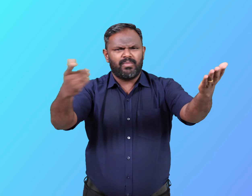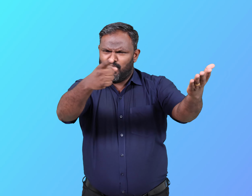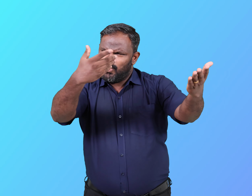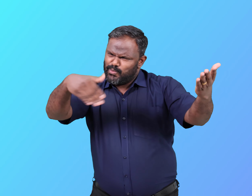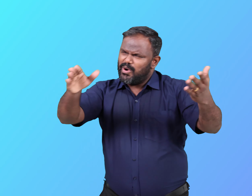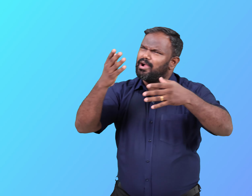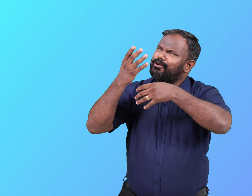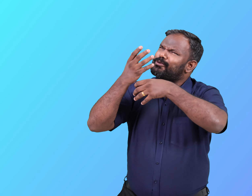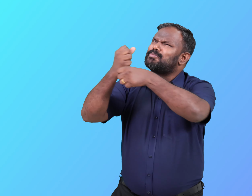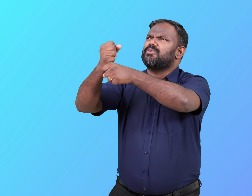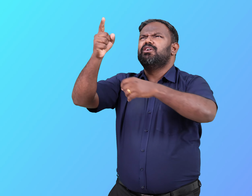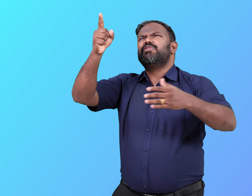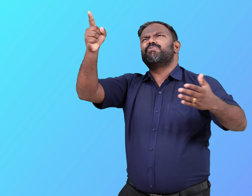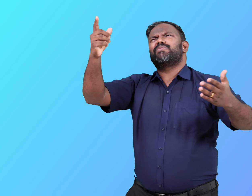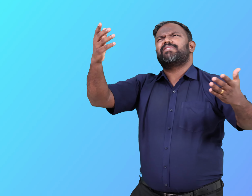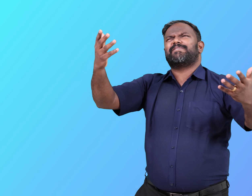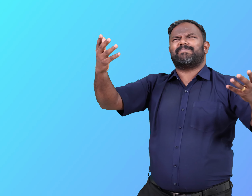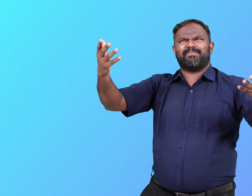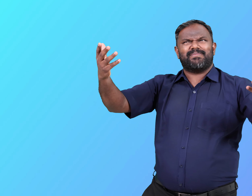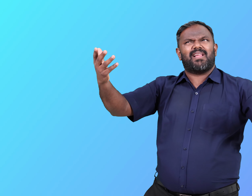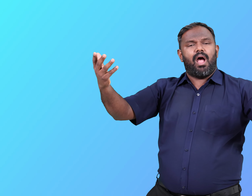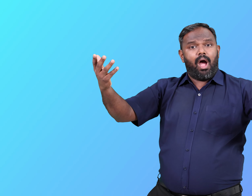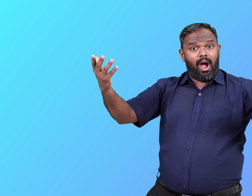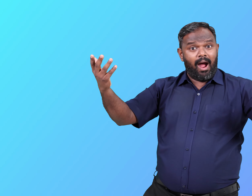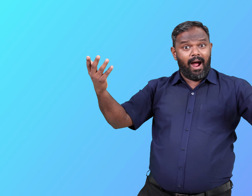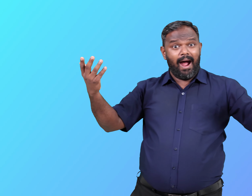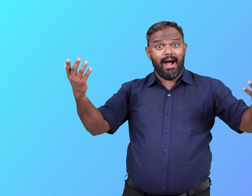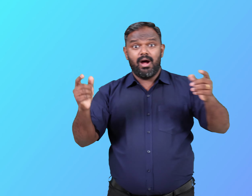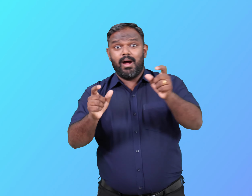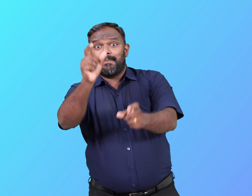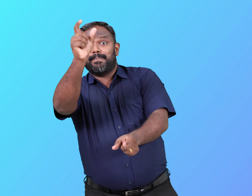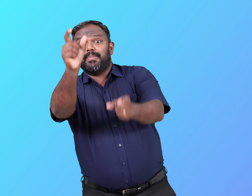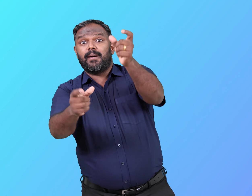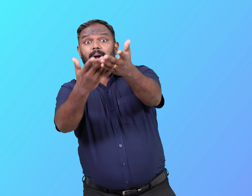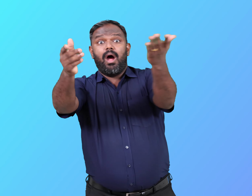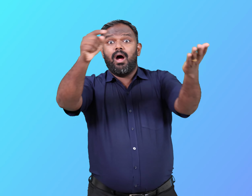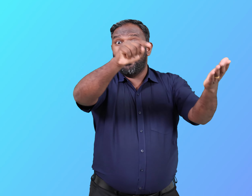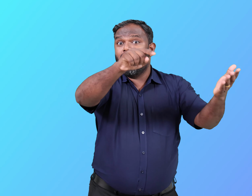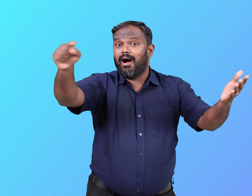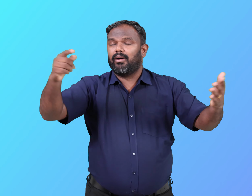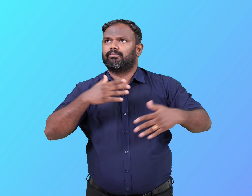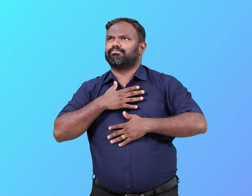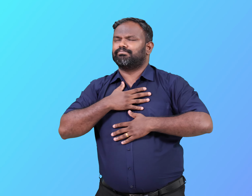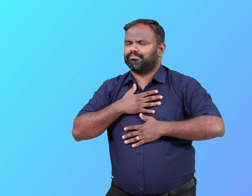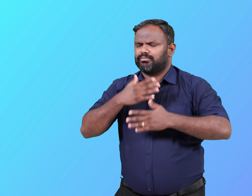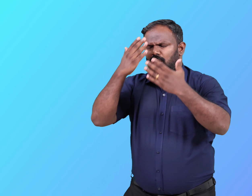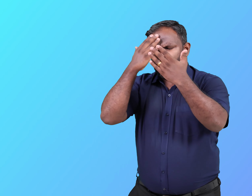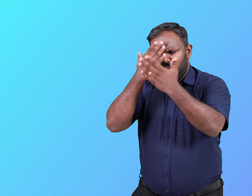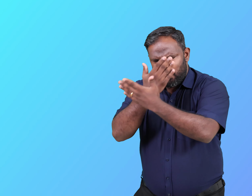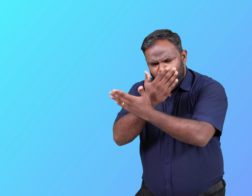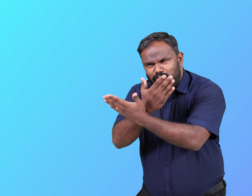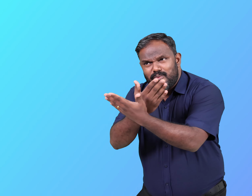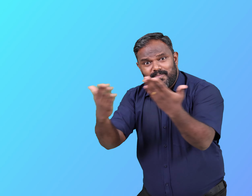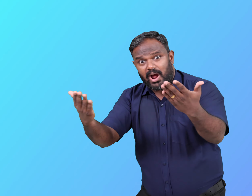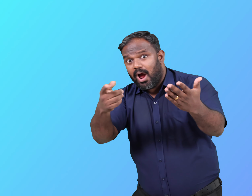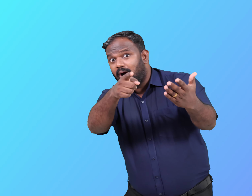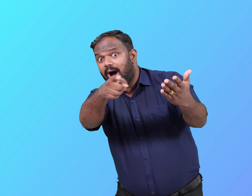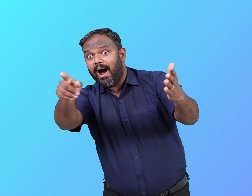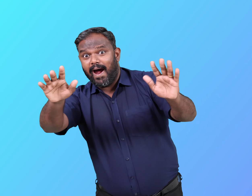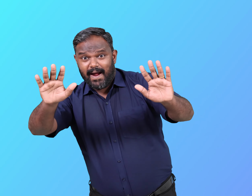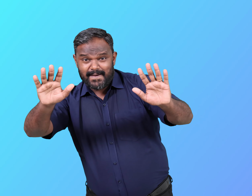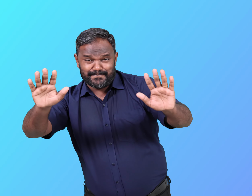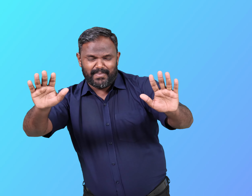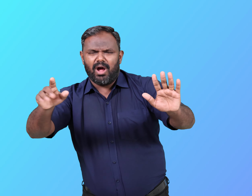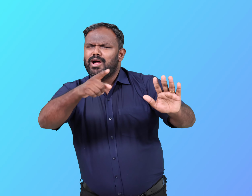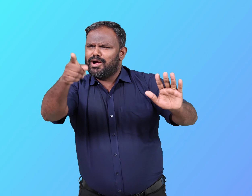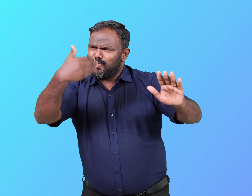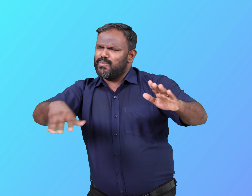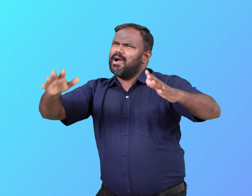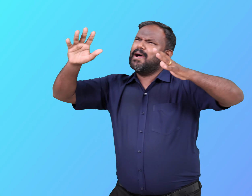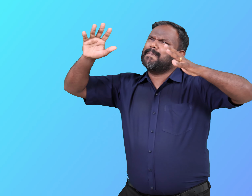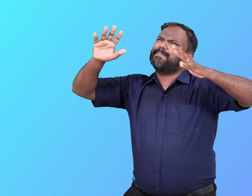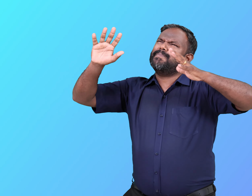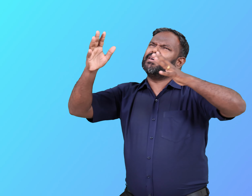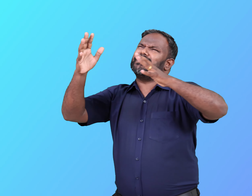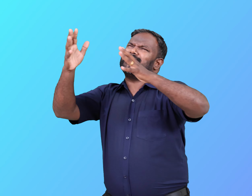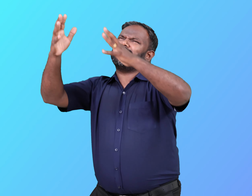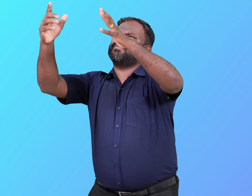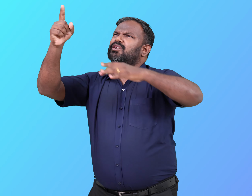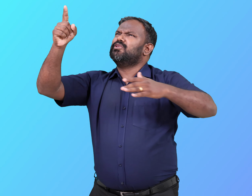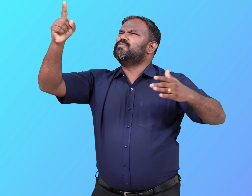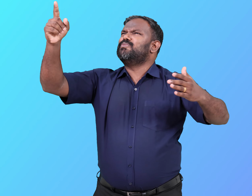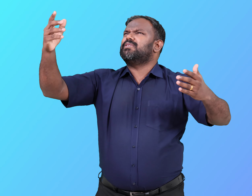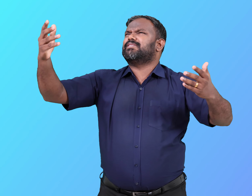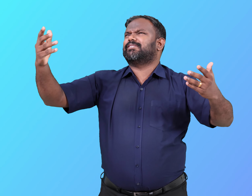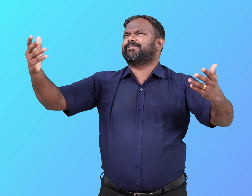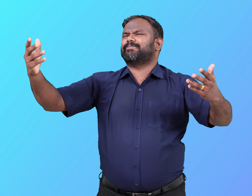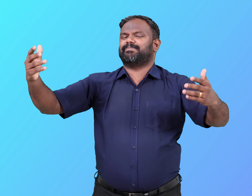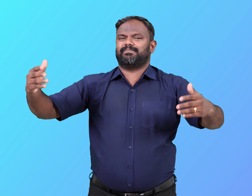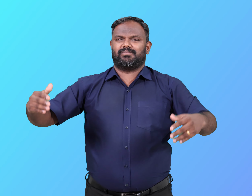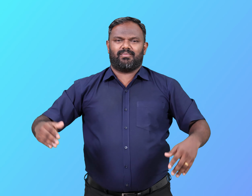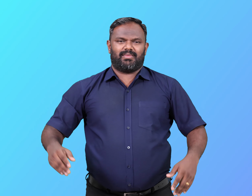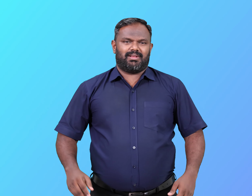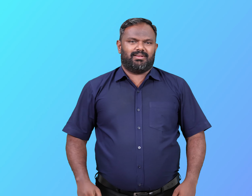They depend on him to protect them. All who do what is right will praise him!